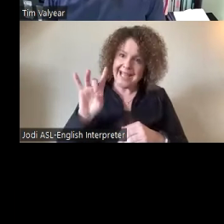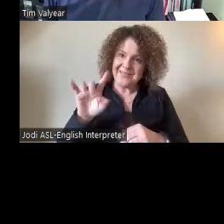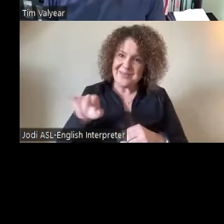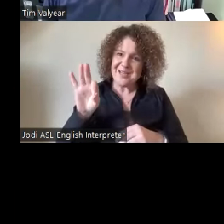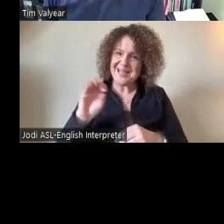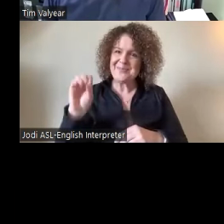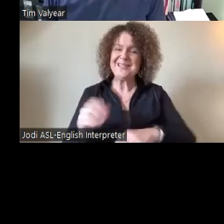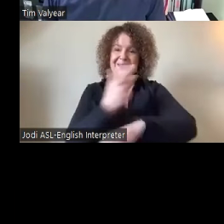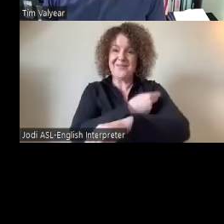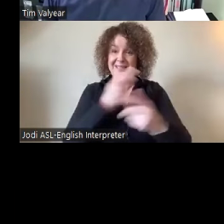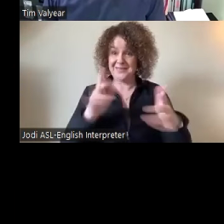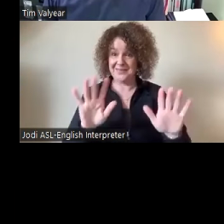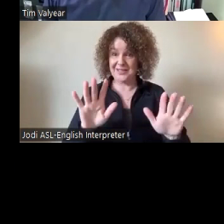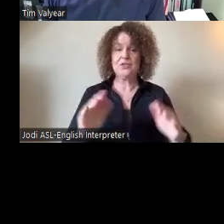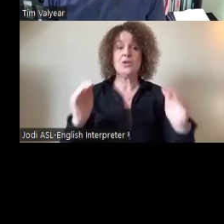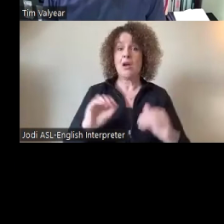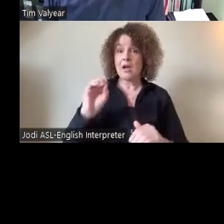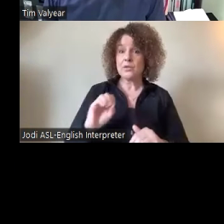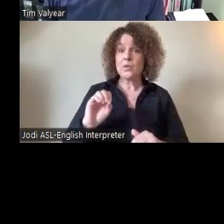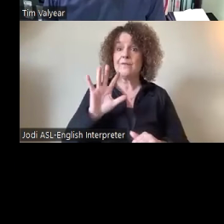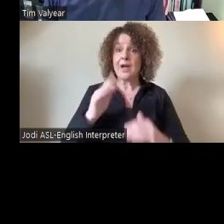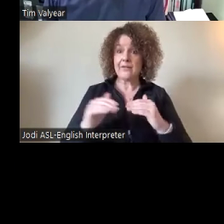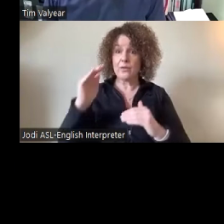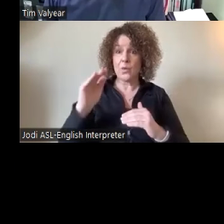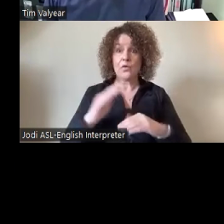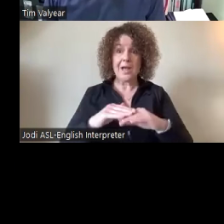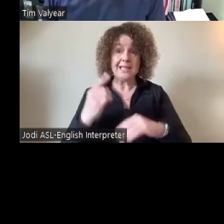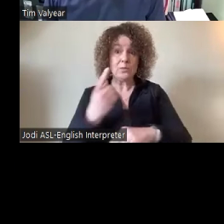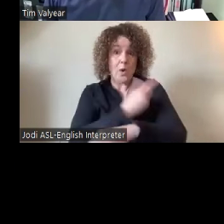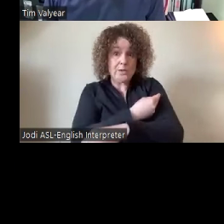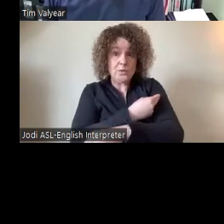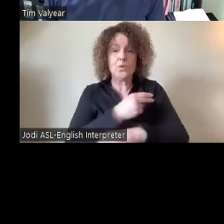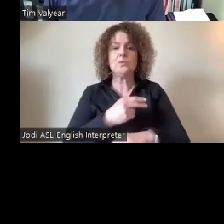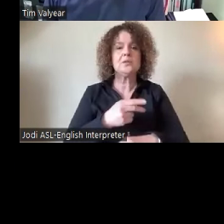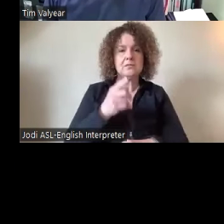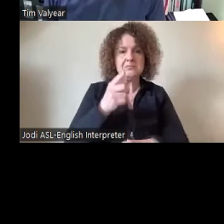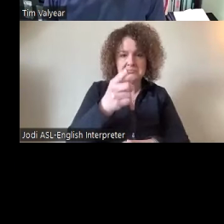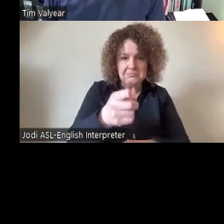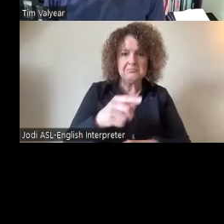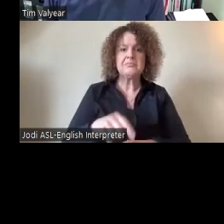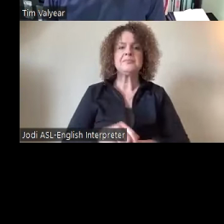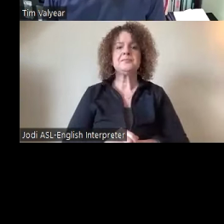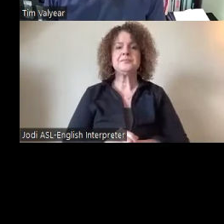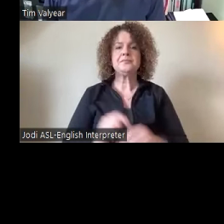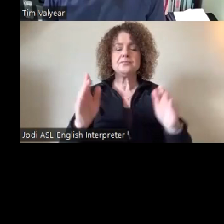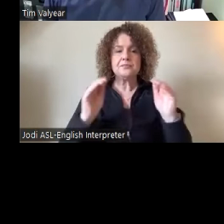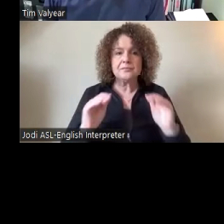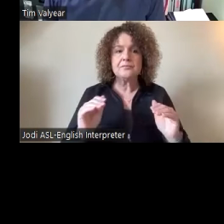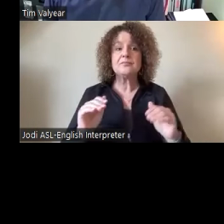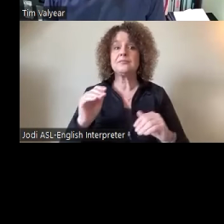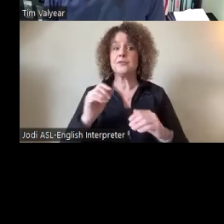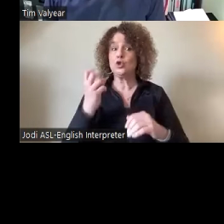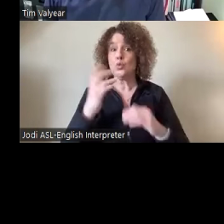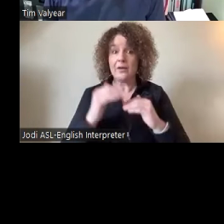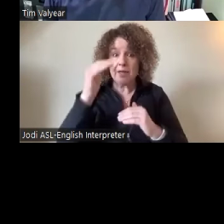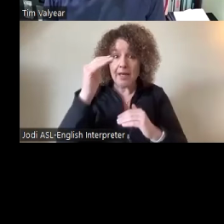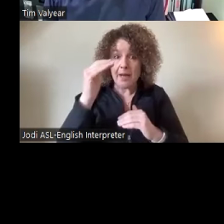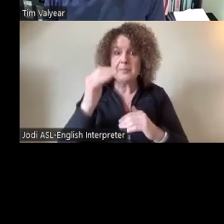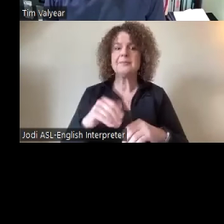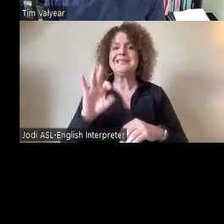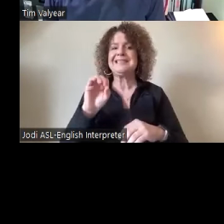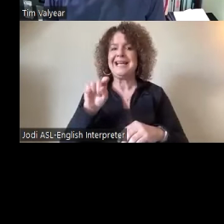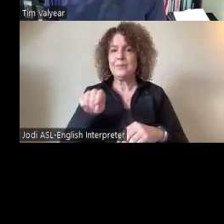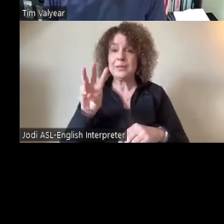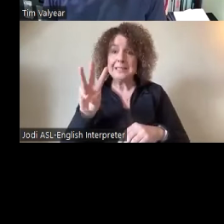have statistically as of March 7th is on tear YANs five and